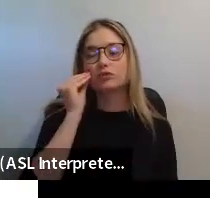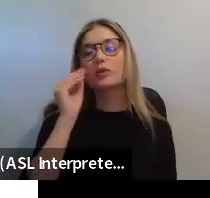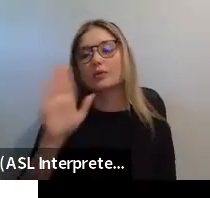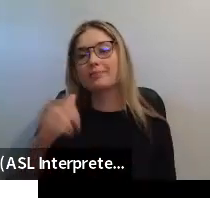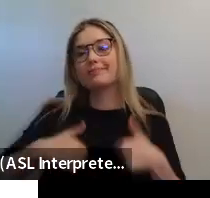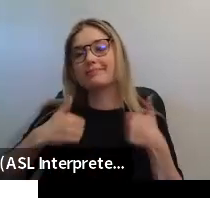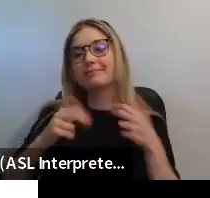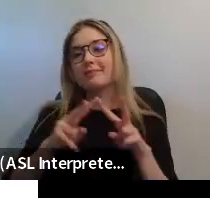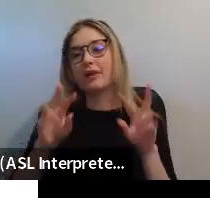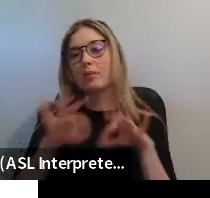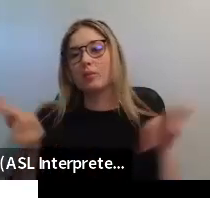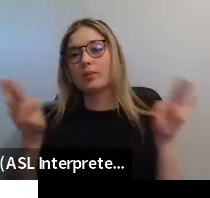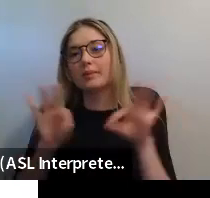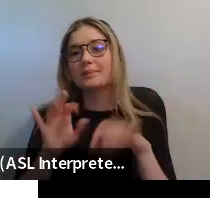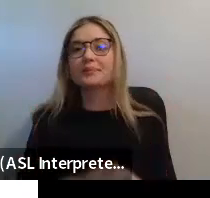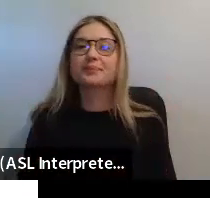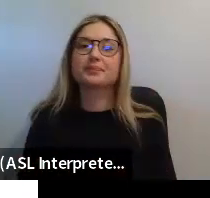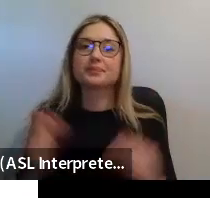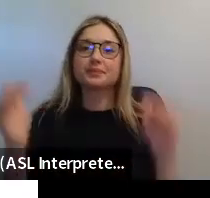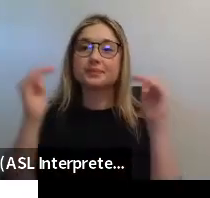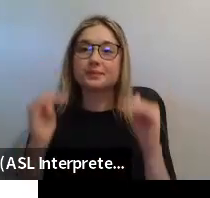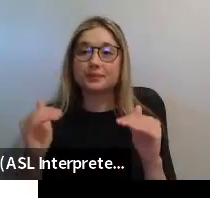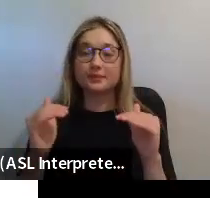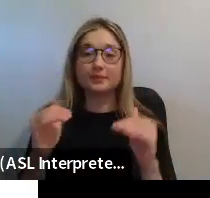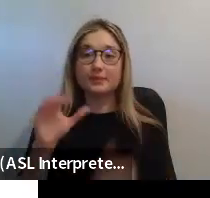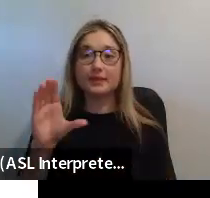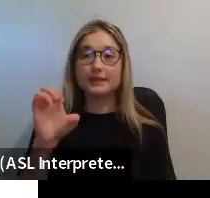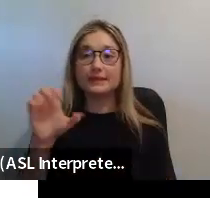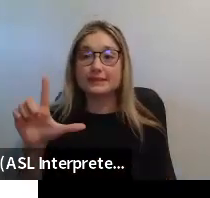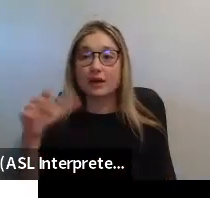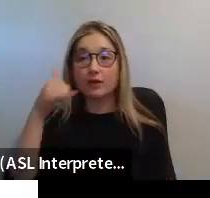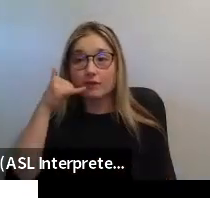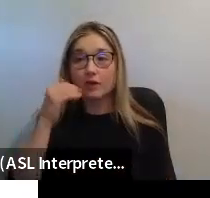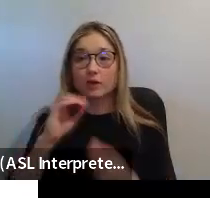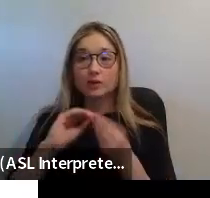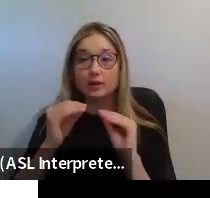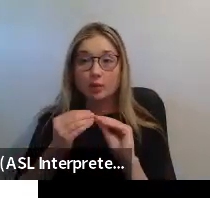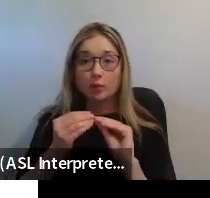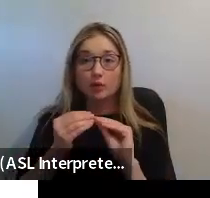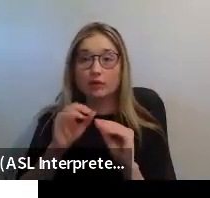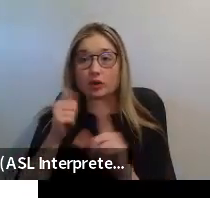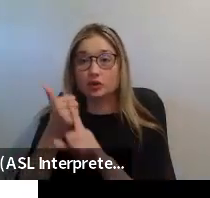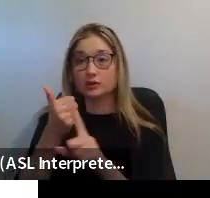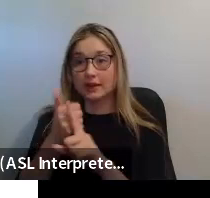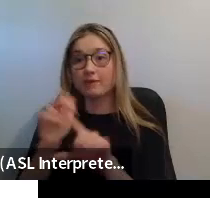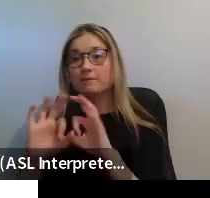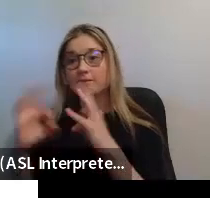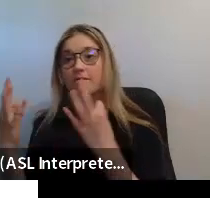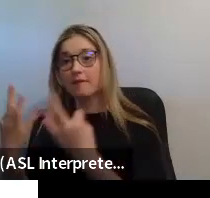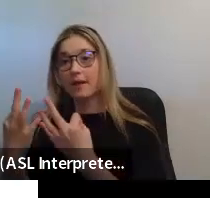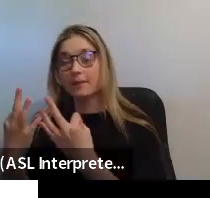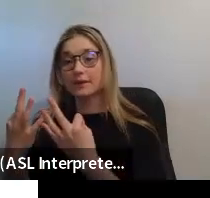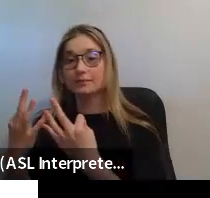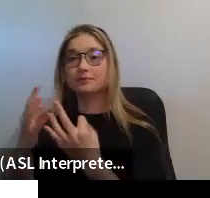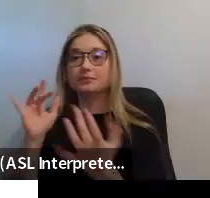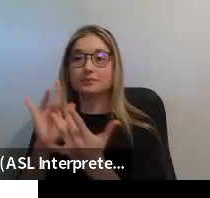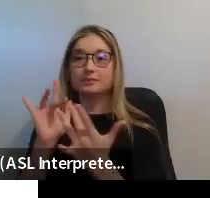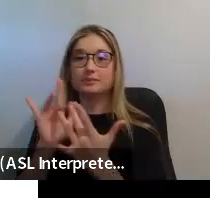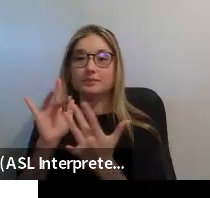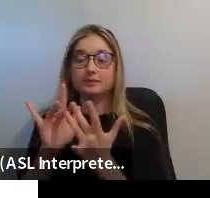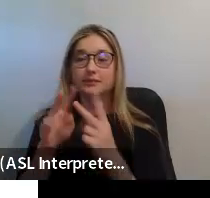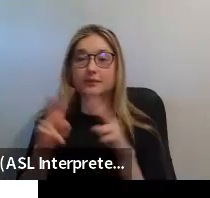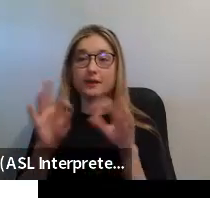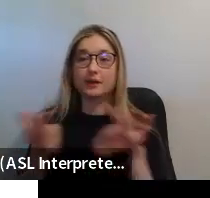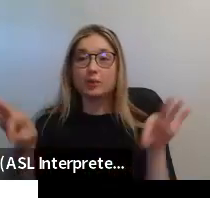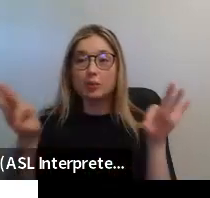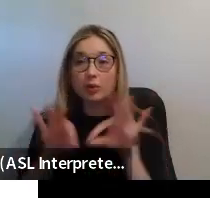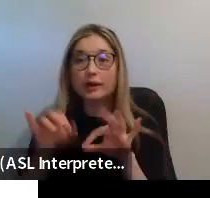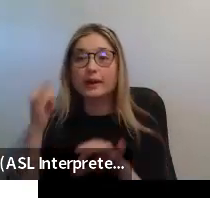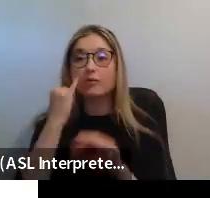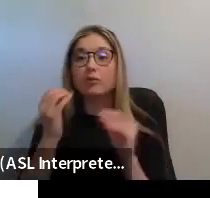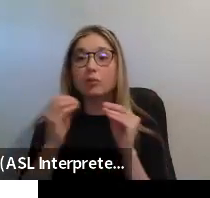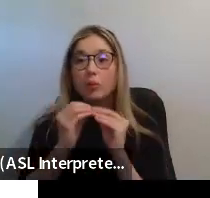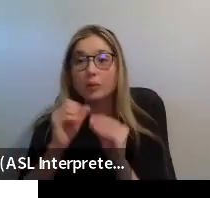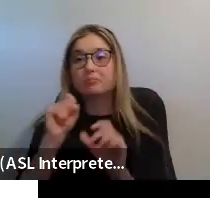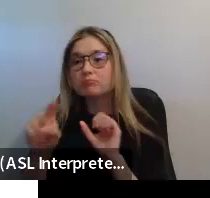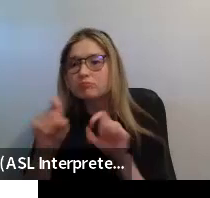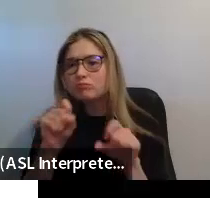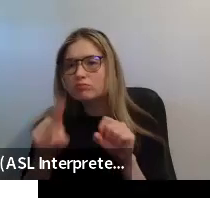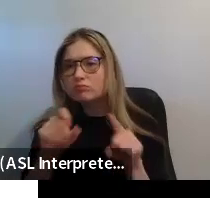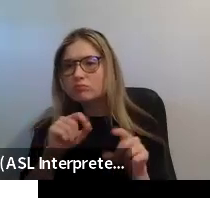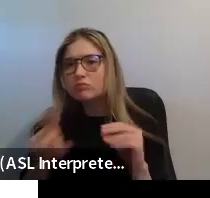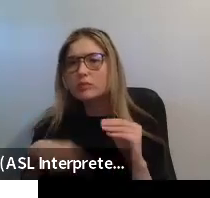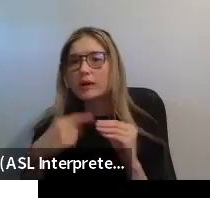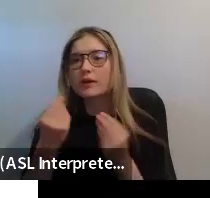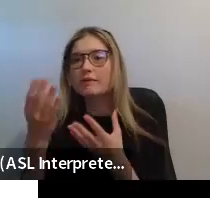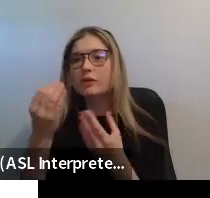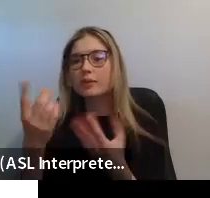So getting in contact with that person is important. Just in case we have any additional questions about information that we received, or if we need to confirm something.